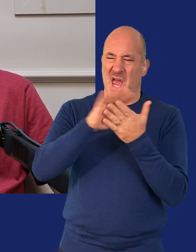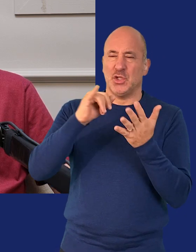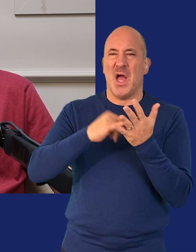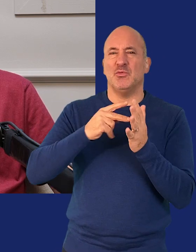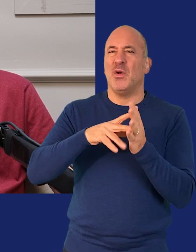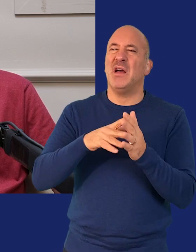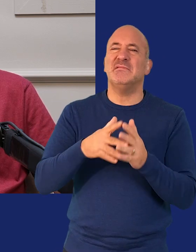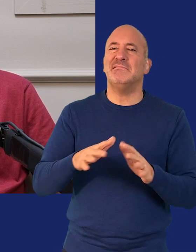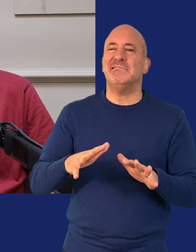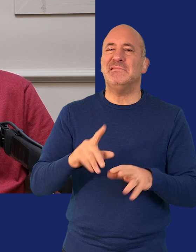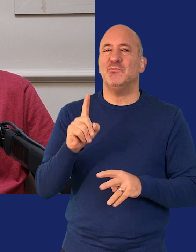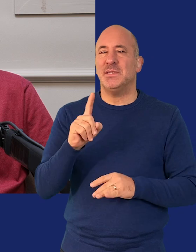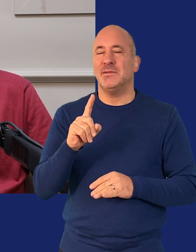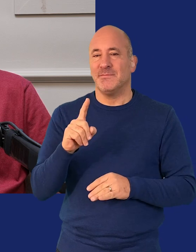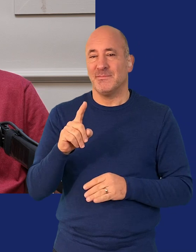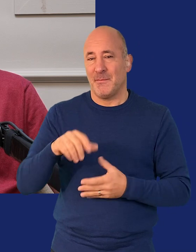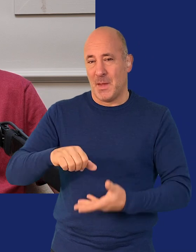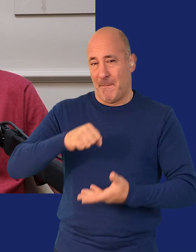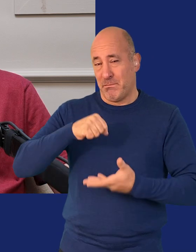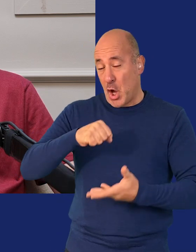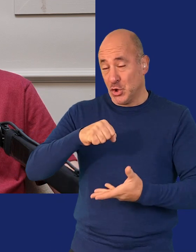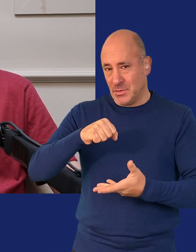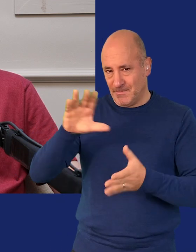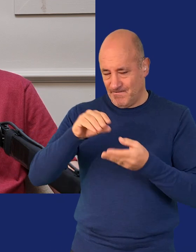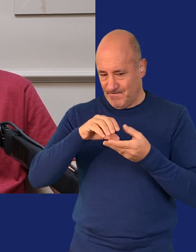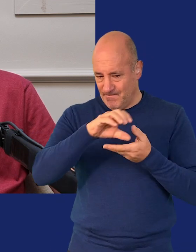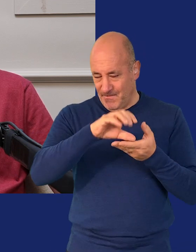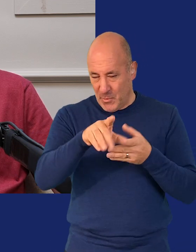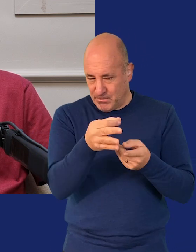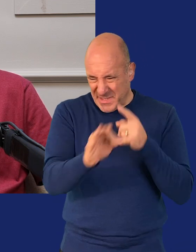very well, is allocate some specific budgets for these pieces of work.